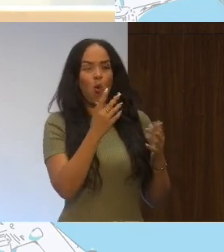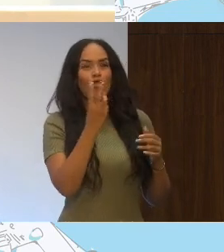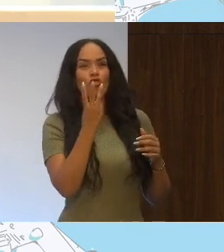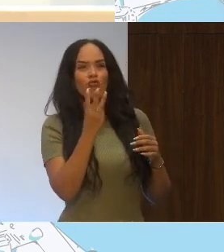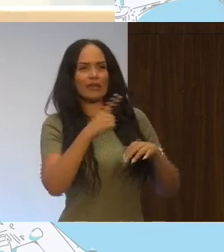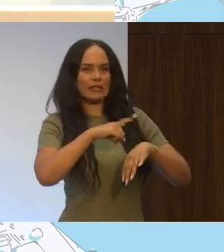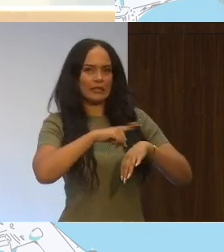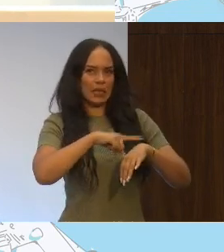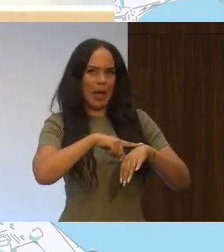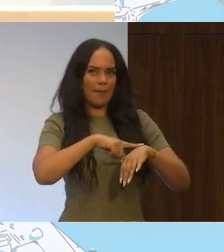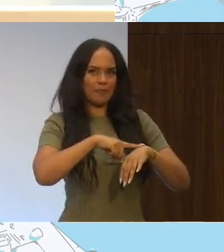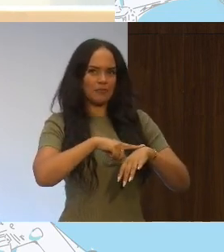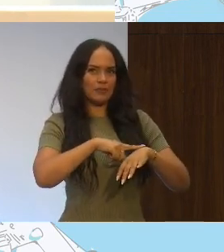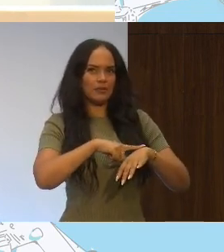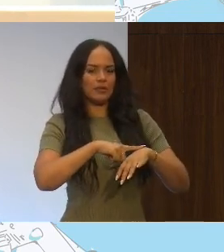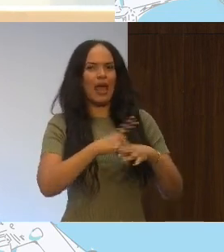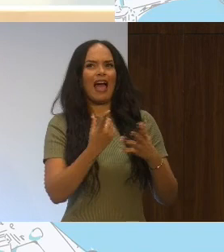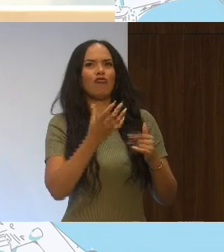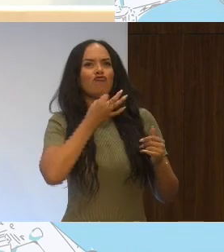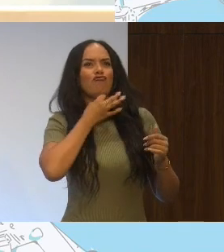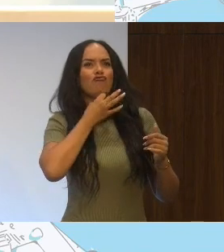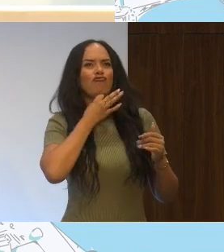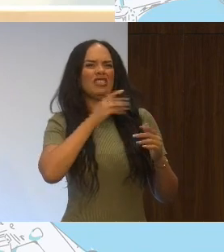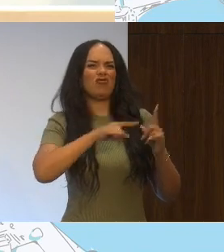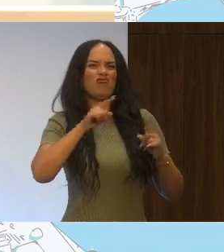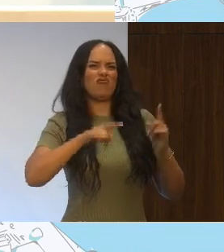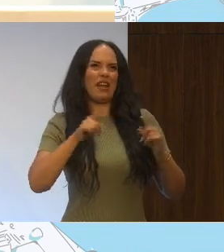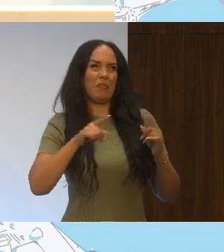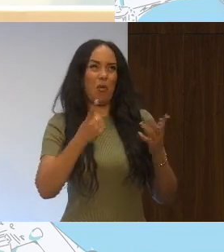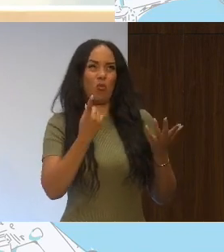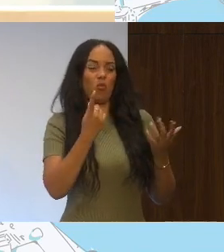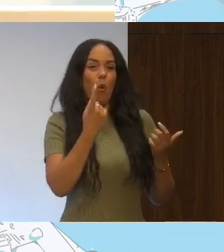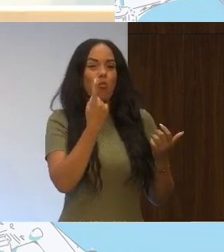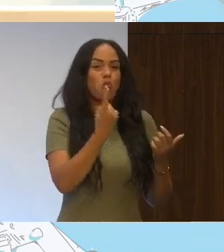match control, but at a risk rate of, say, one or two per 100,000.